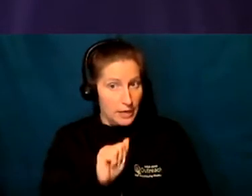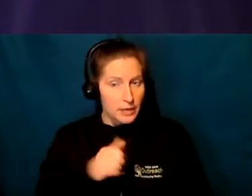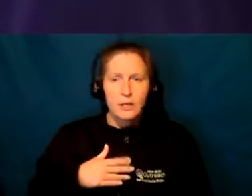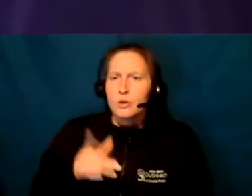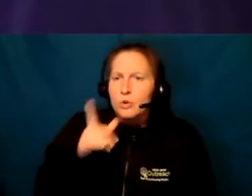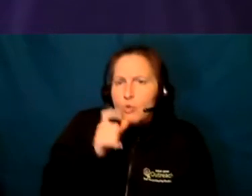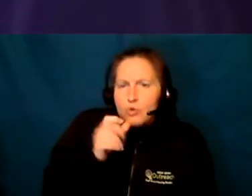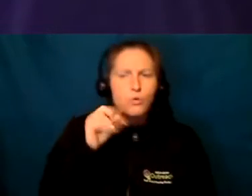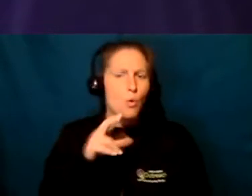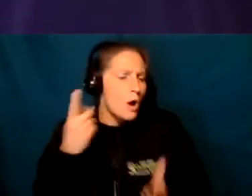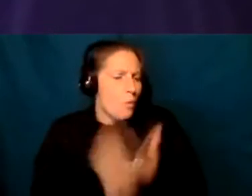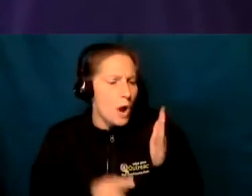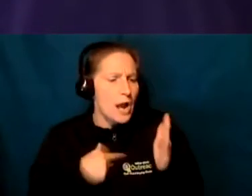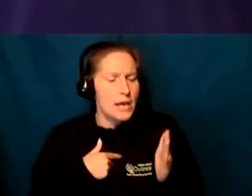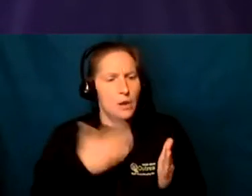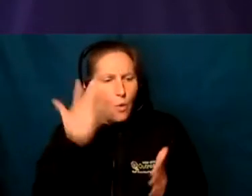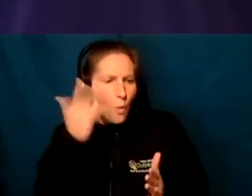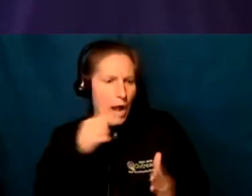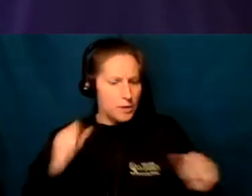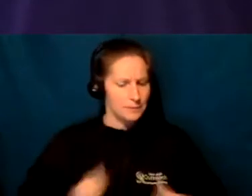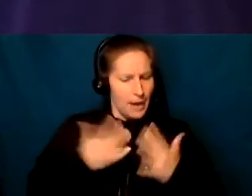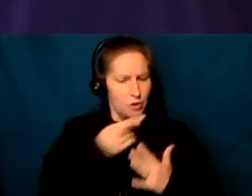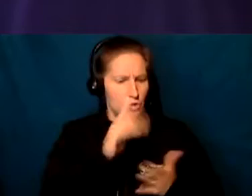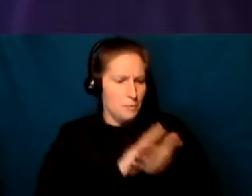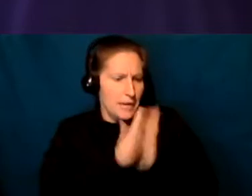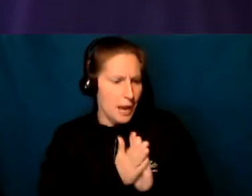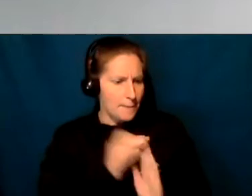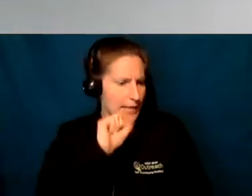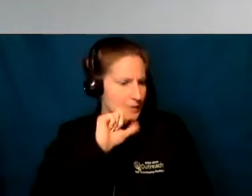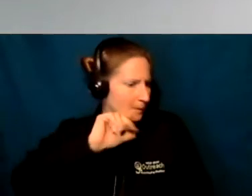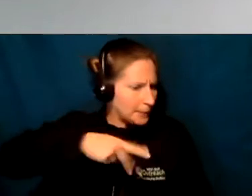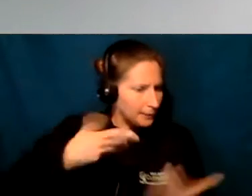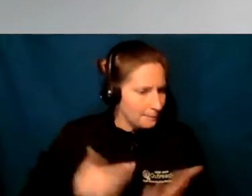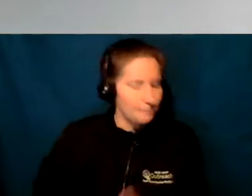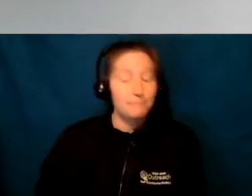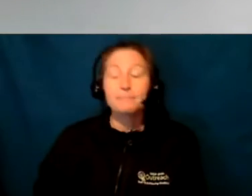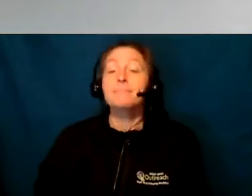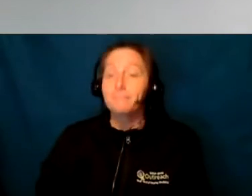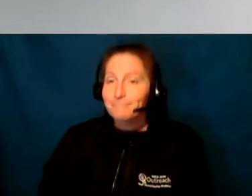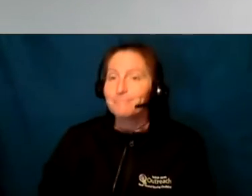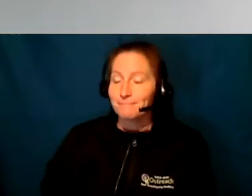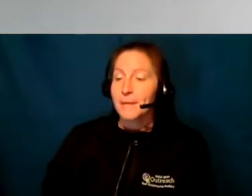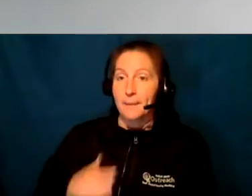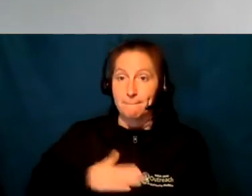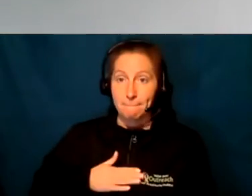in becoming interested in your career? Johnna: So, I have an aunt with special needs.